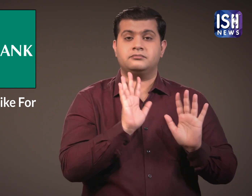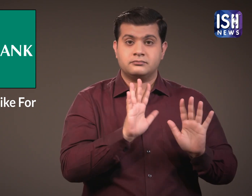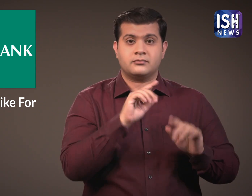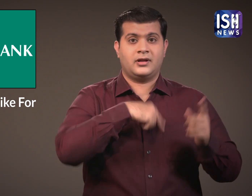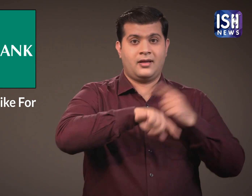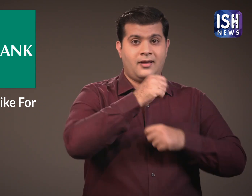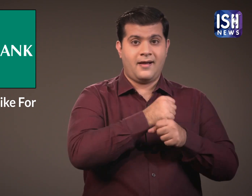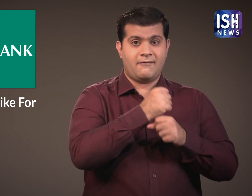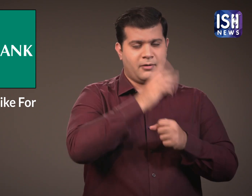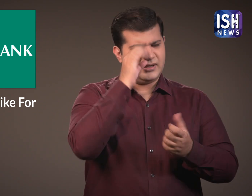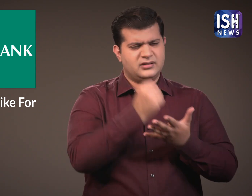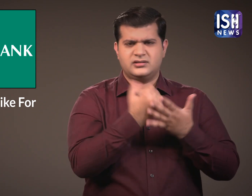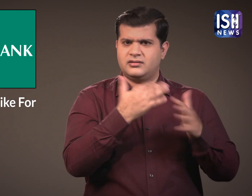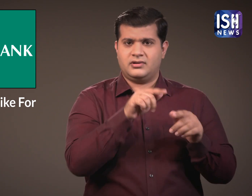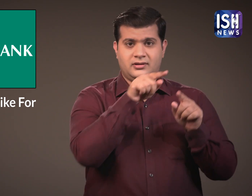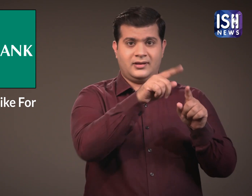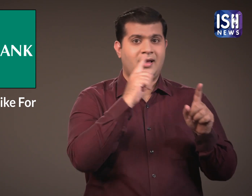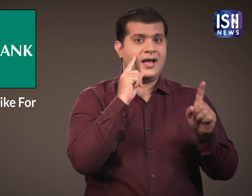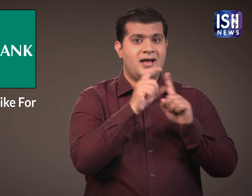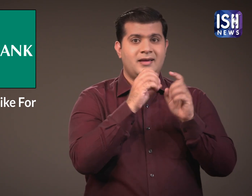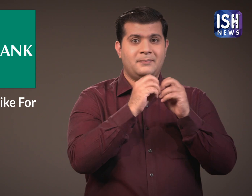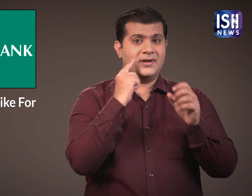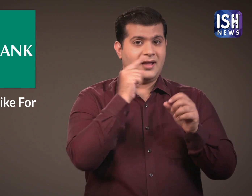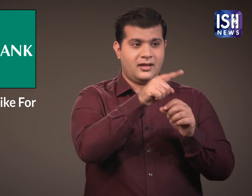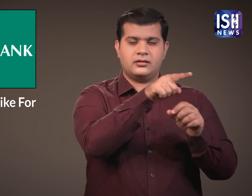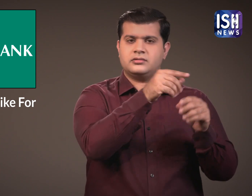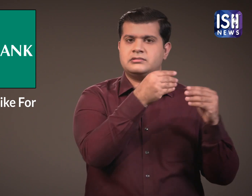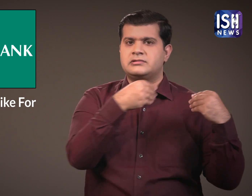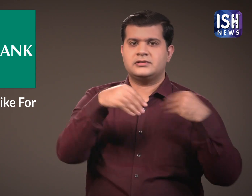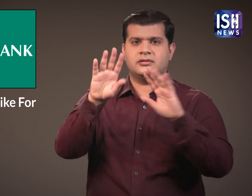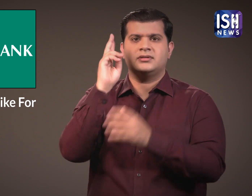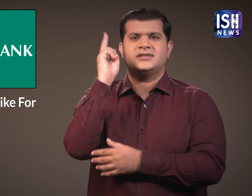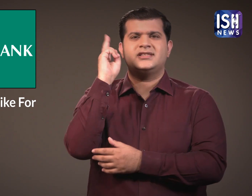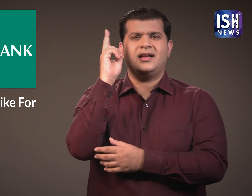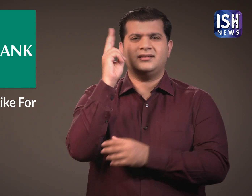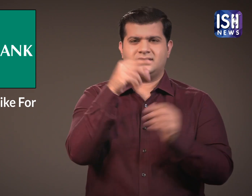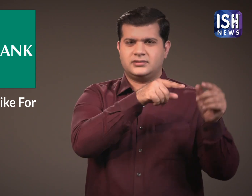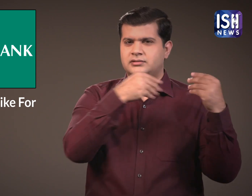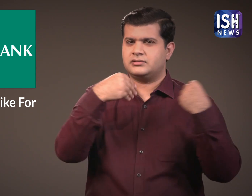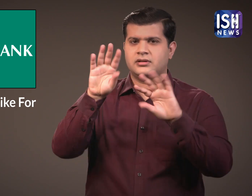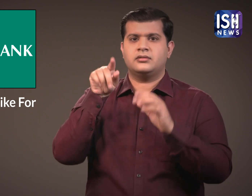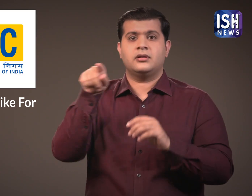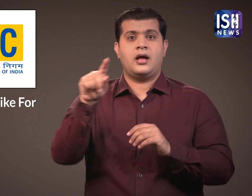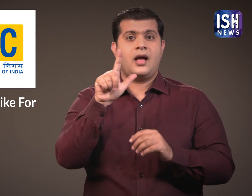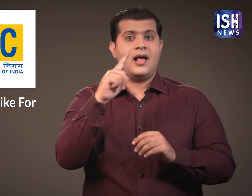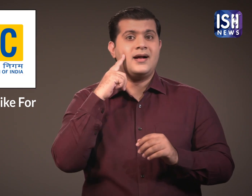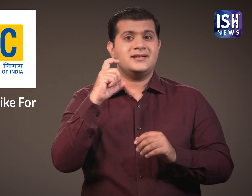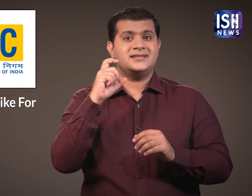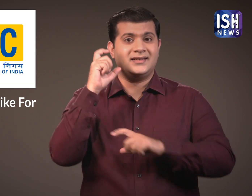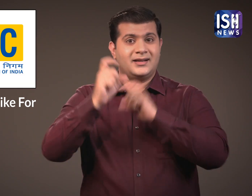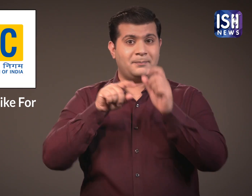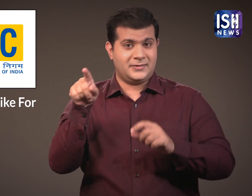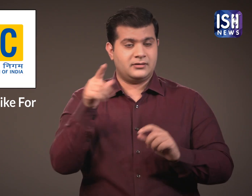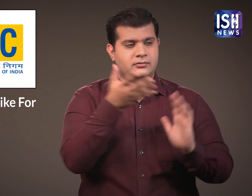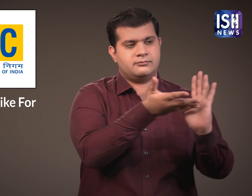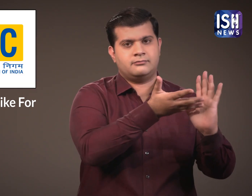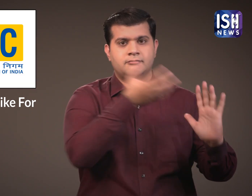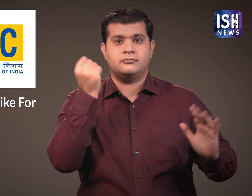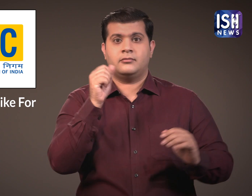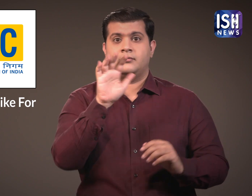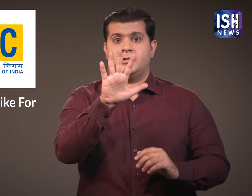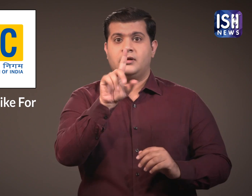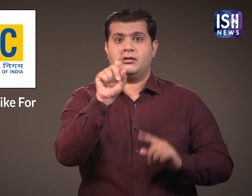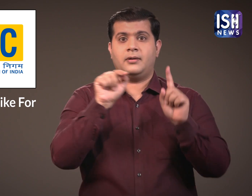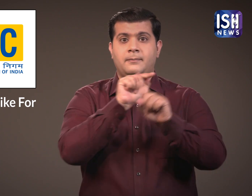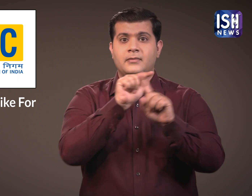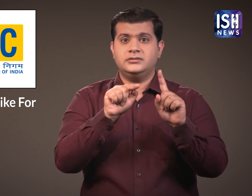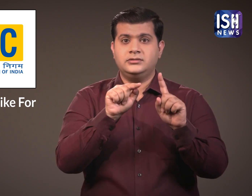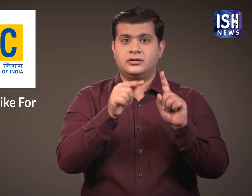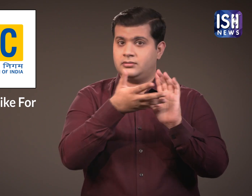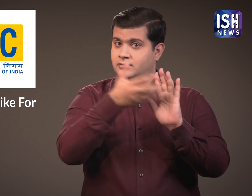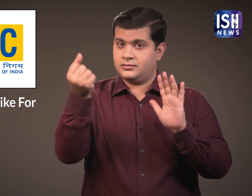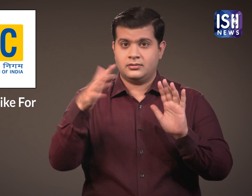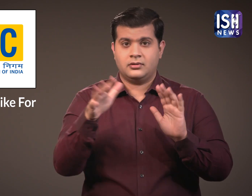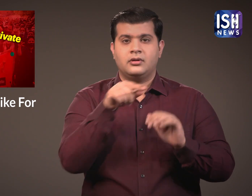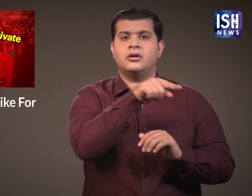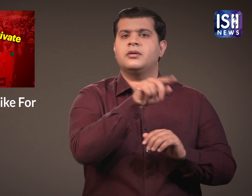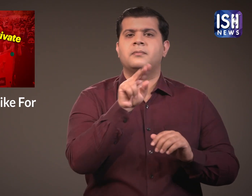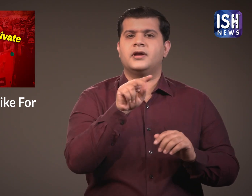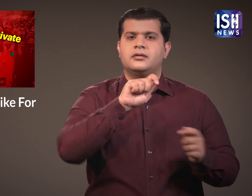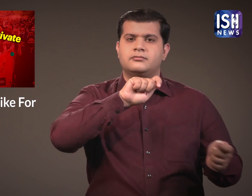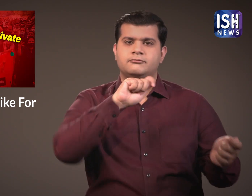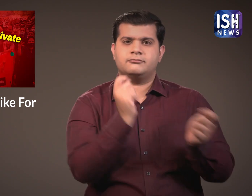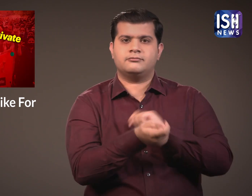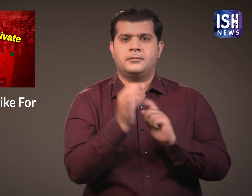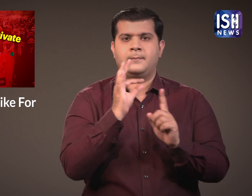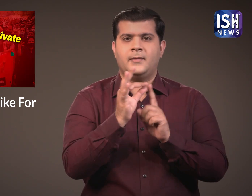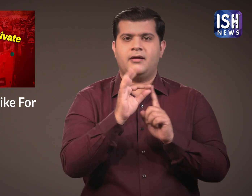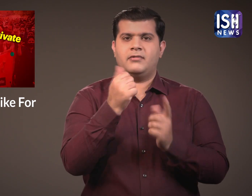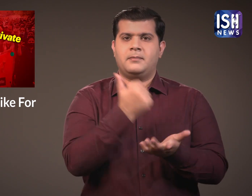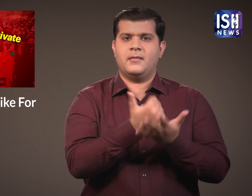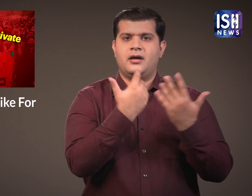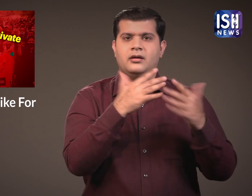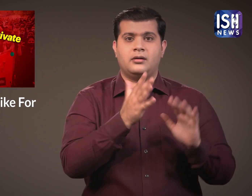was privatised by the government by selling 51% of its stake to LIC.